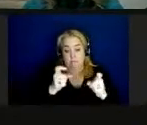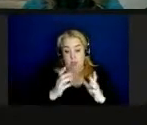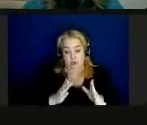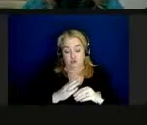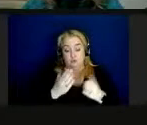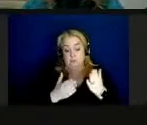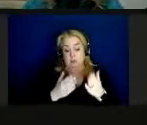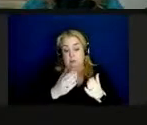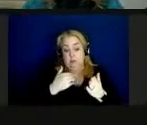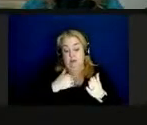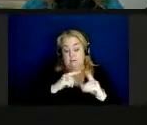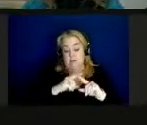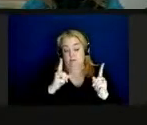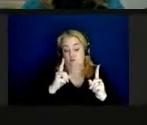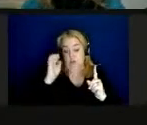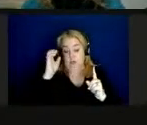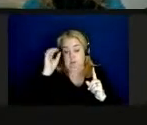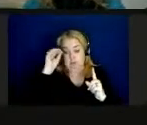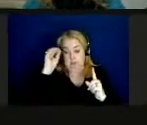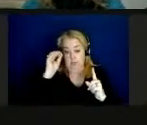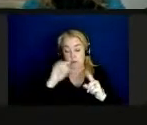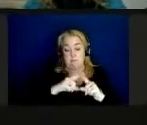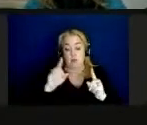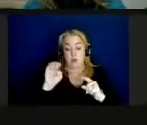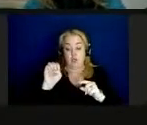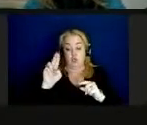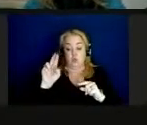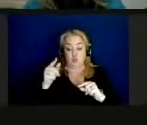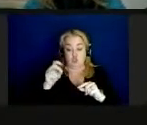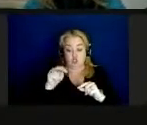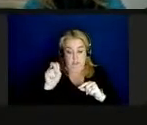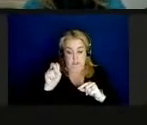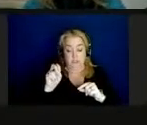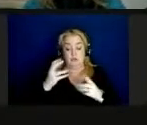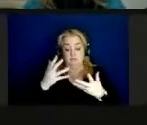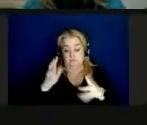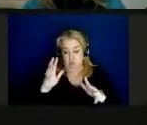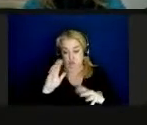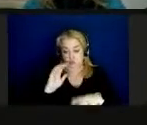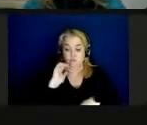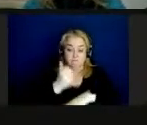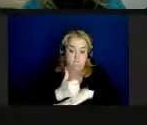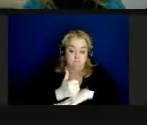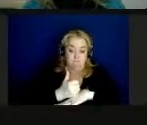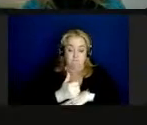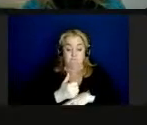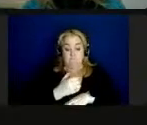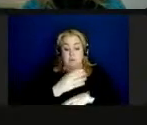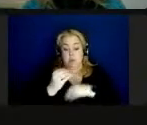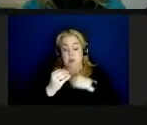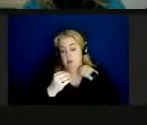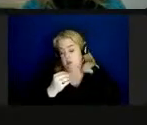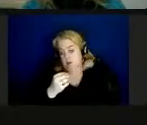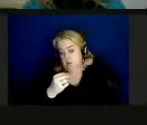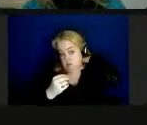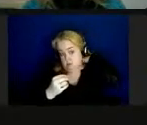RECOMMENDATION TO THE CITY